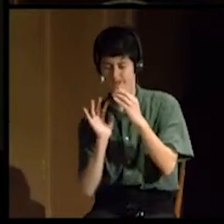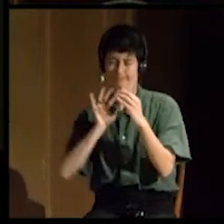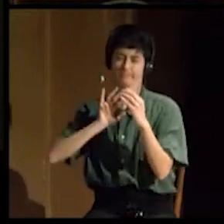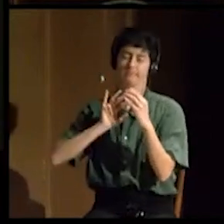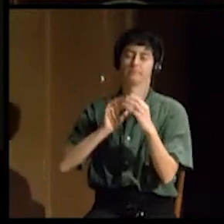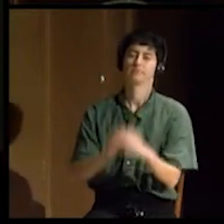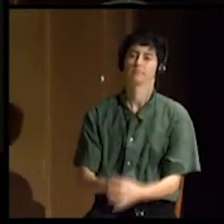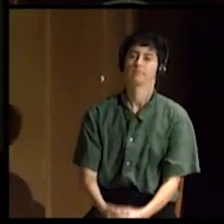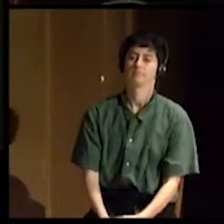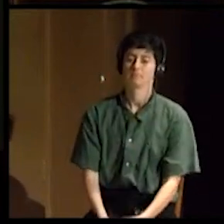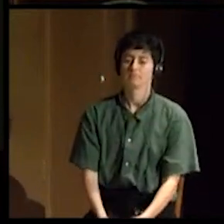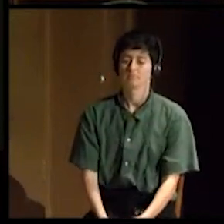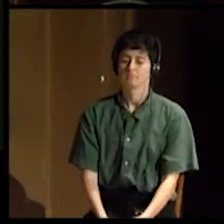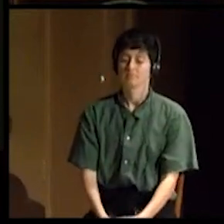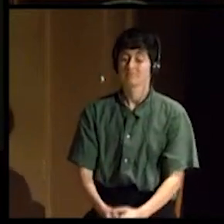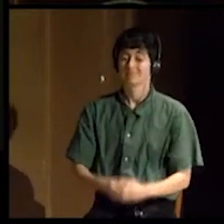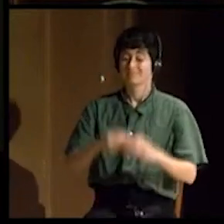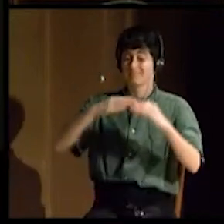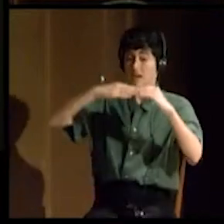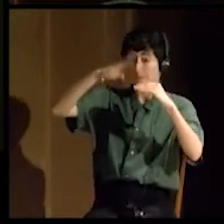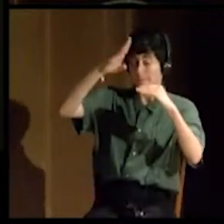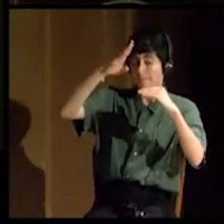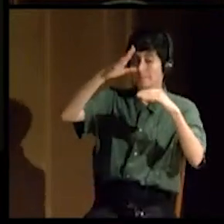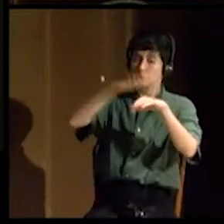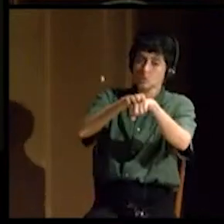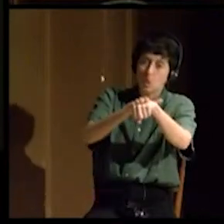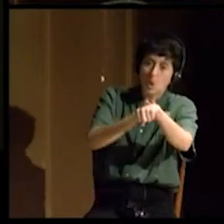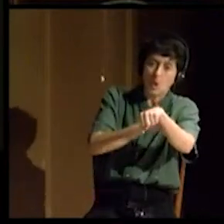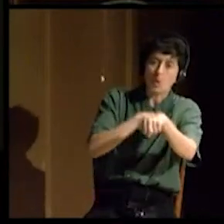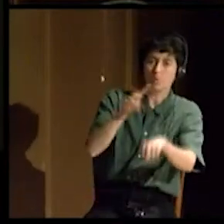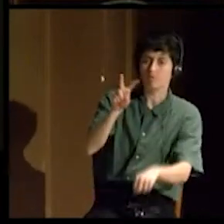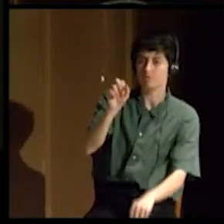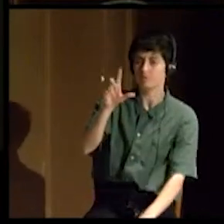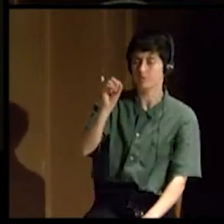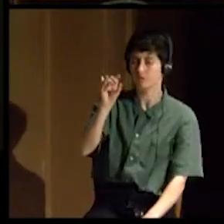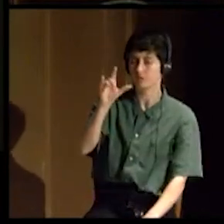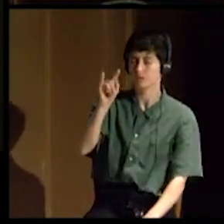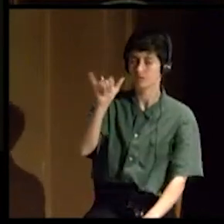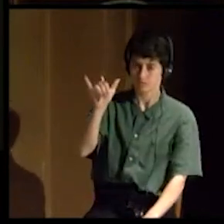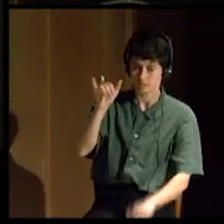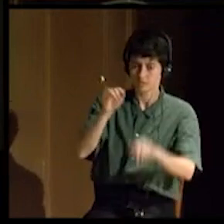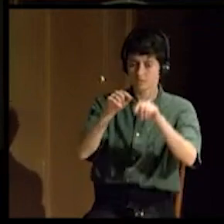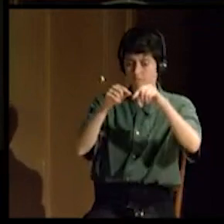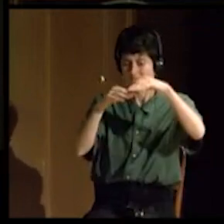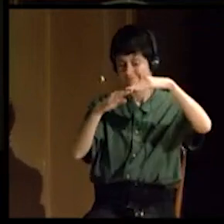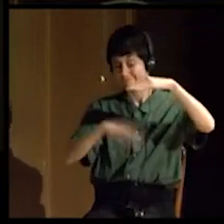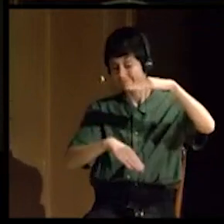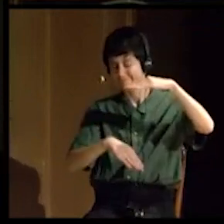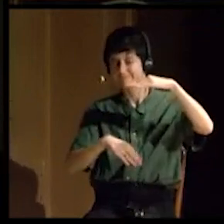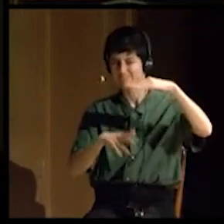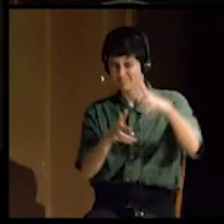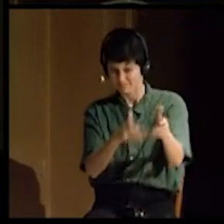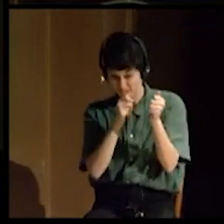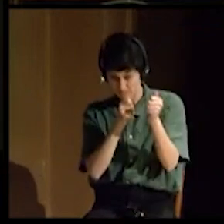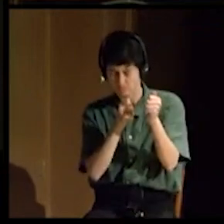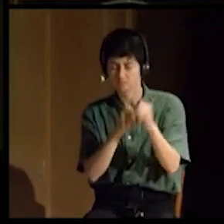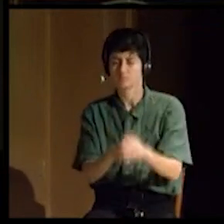And that means that the continental crust density increases downward. And when you combine that with the chemical record, you see